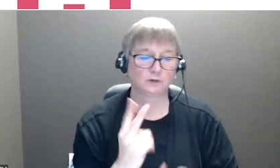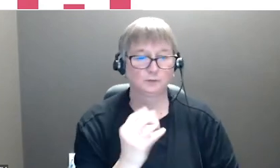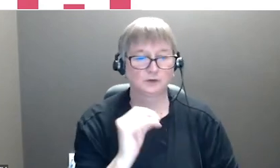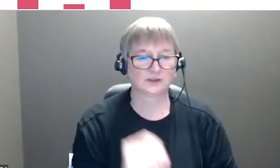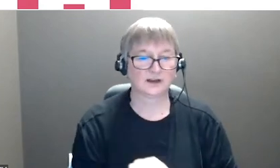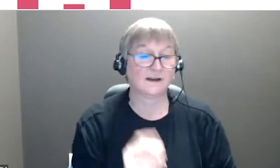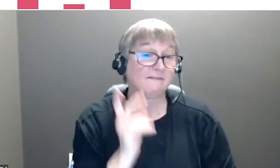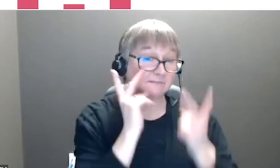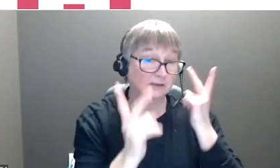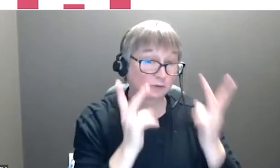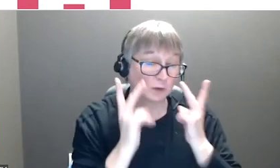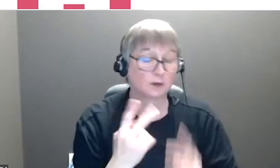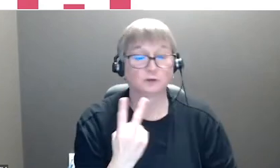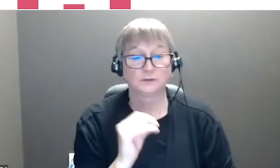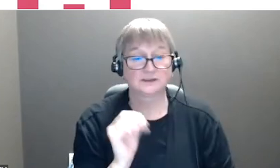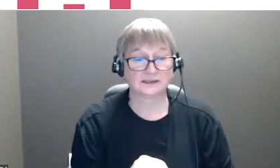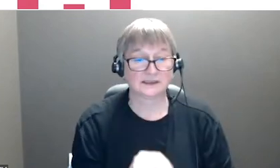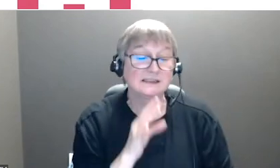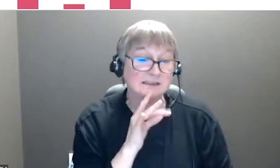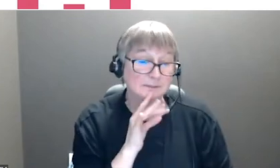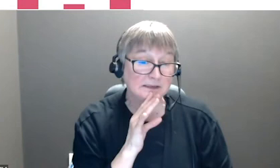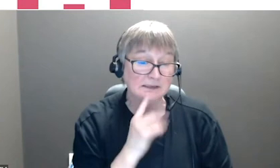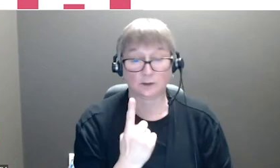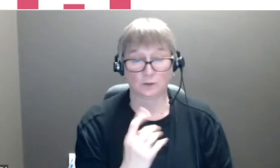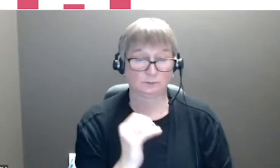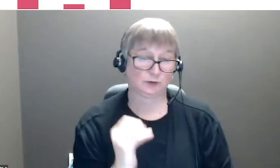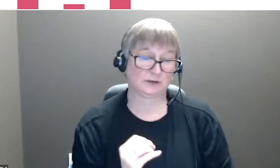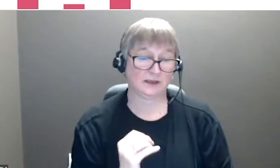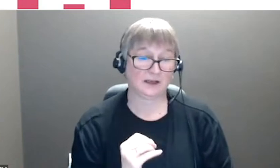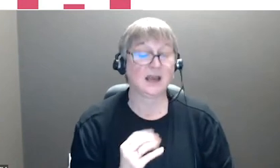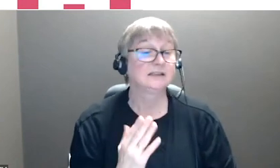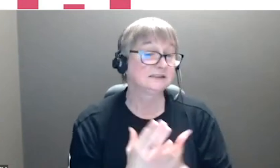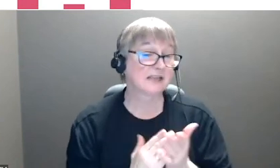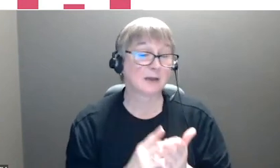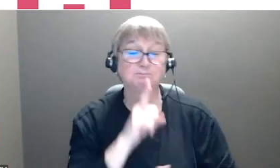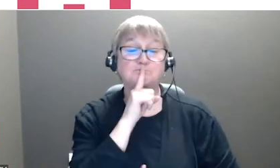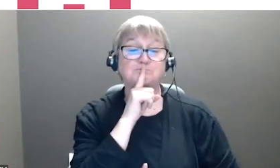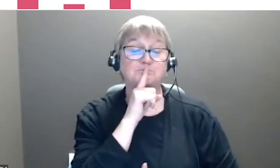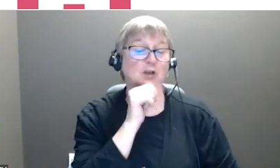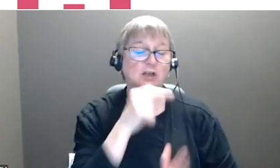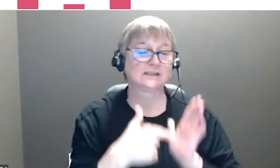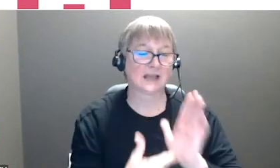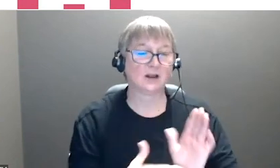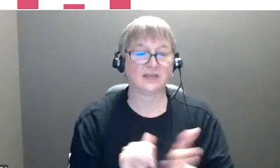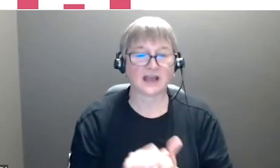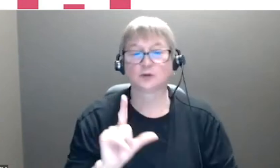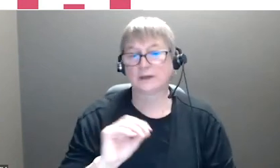and those who did not self declare was 20 percent. These numbers remain consistent in 2019-2020,